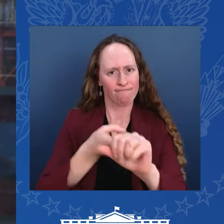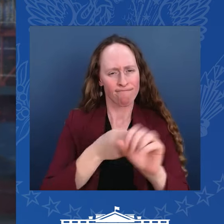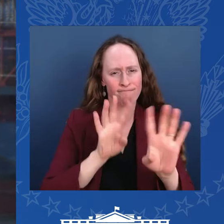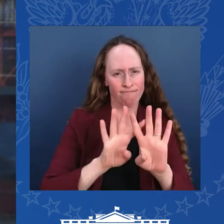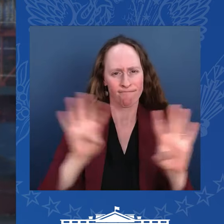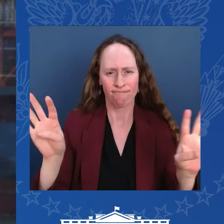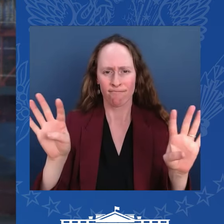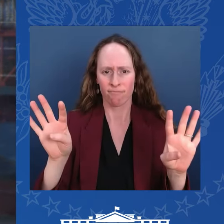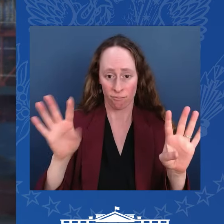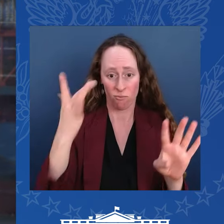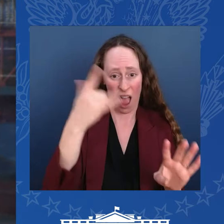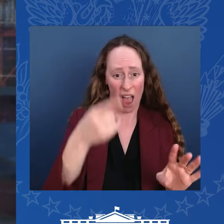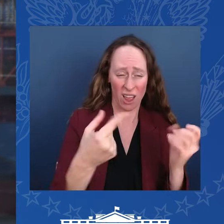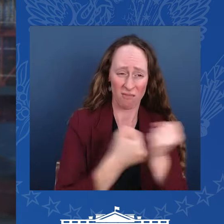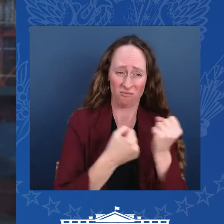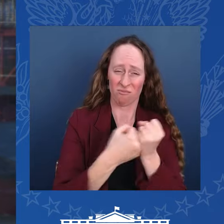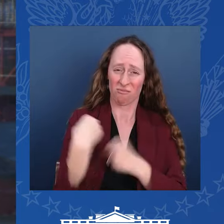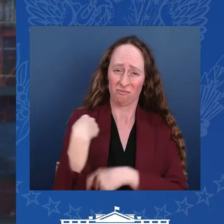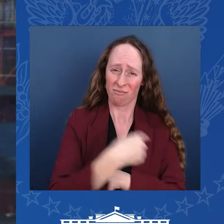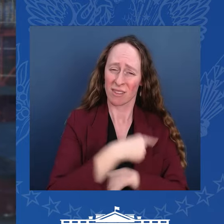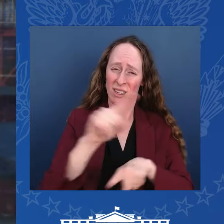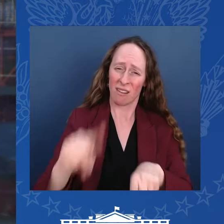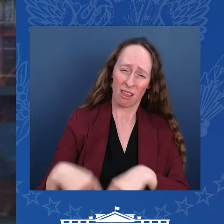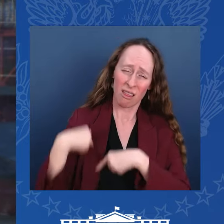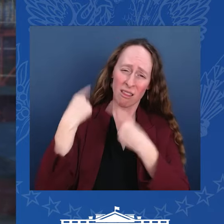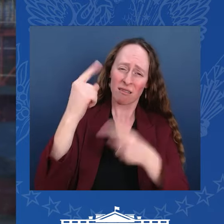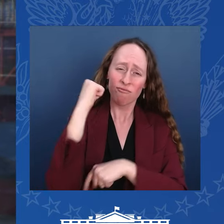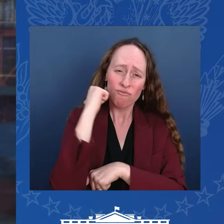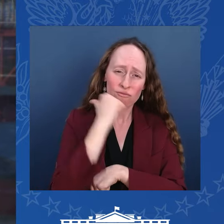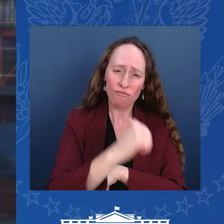and I'm here to tell you that we will be with you every single day as well.